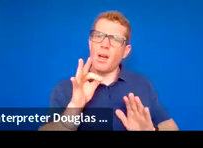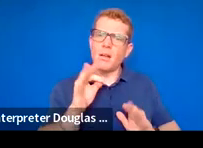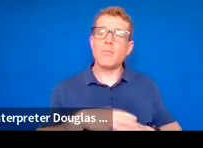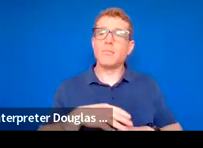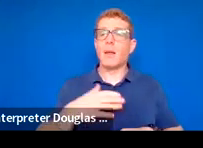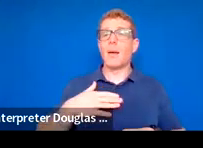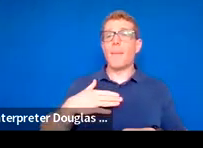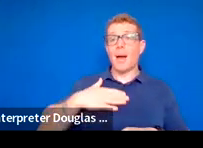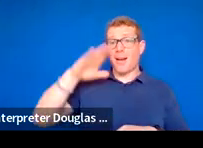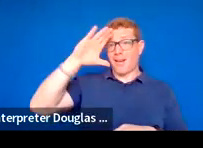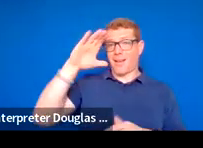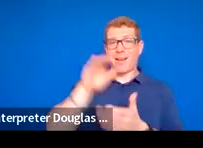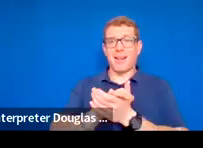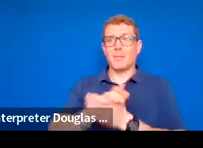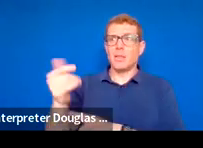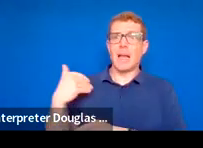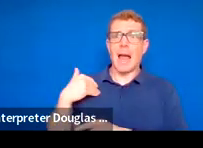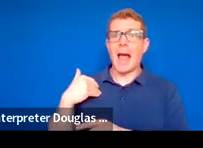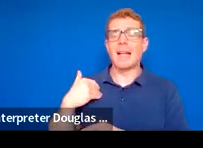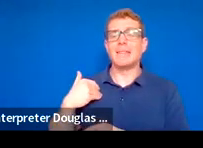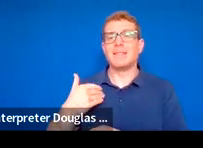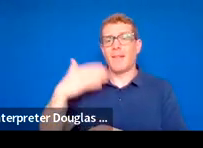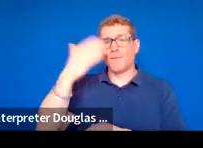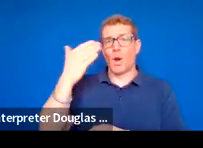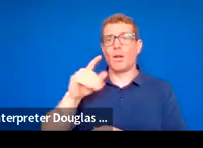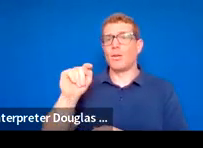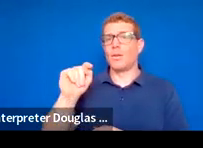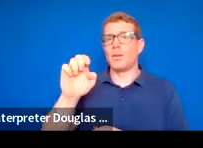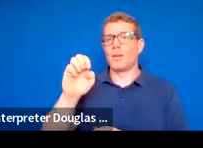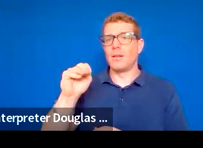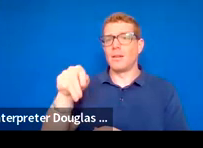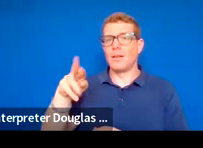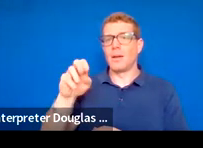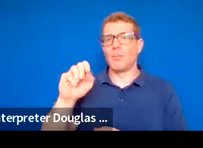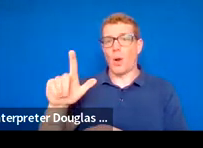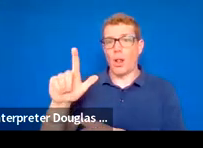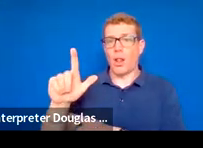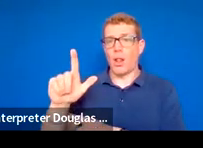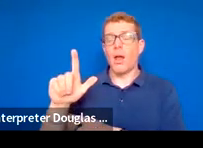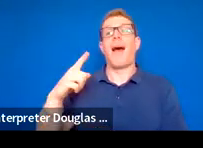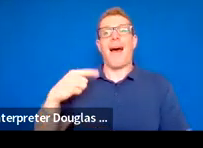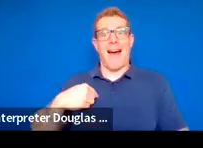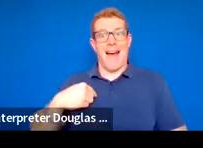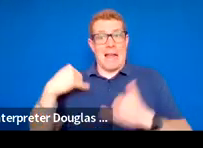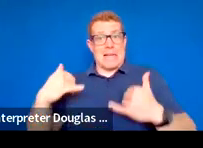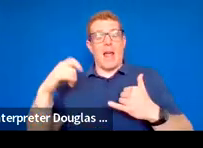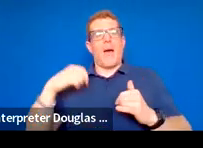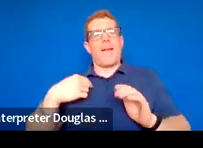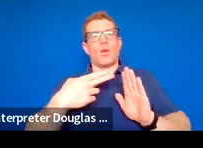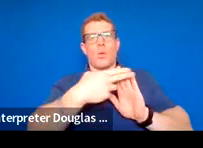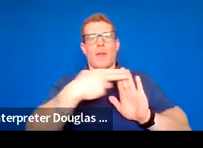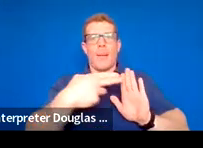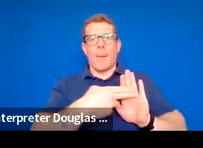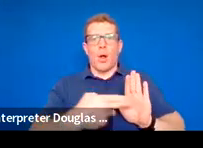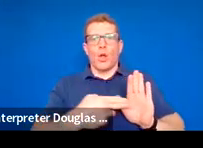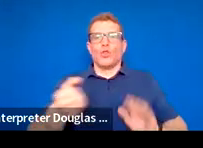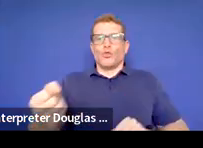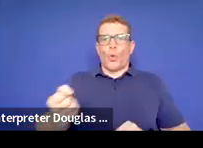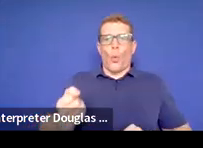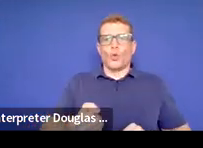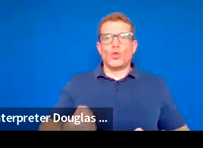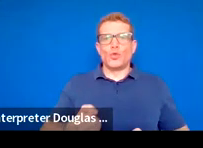My husband does have frontal temporal, and I have to label drawers so that he might be able to read and know where to return things.